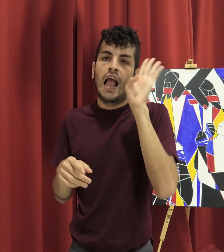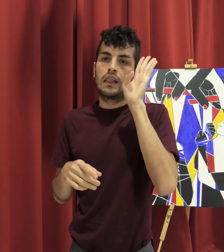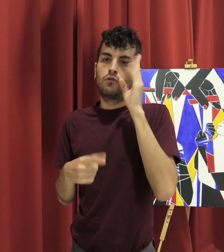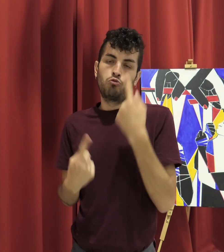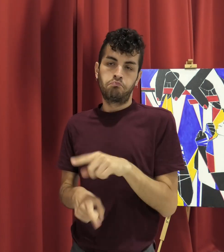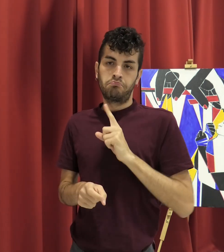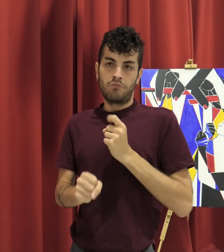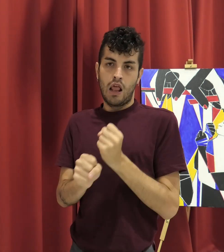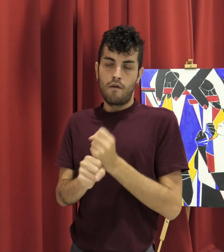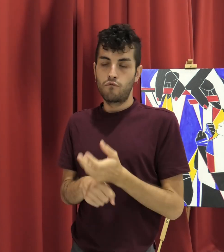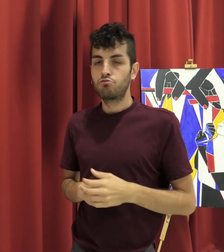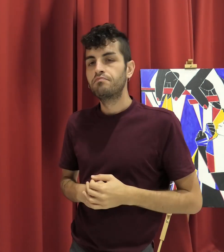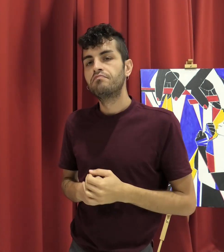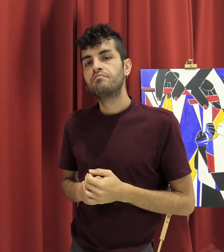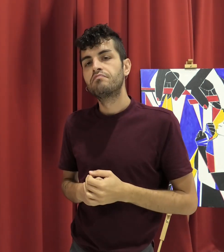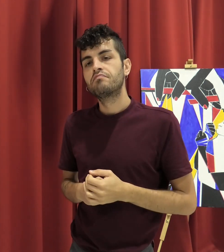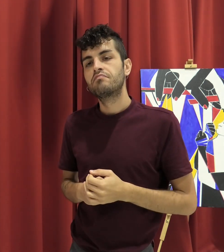These are the things I have to pay attention to in my work.